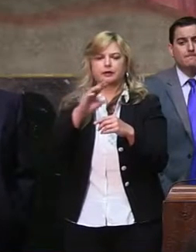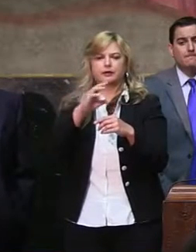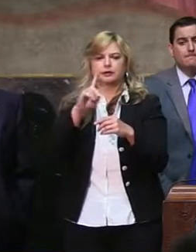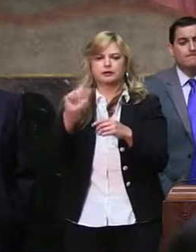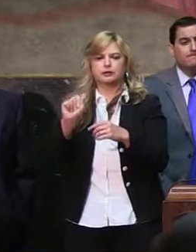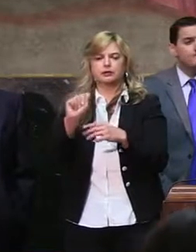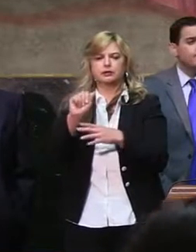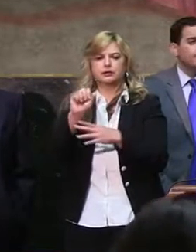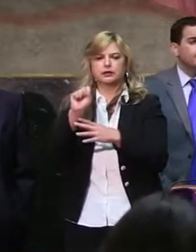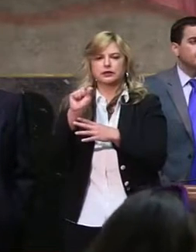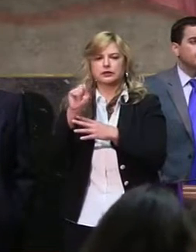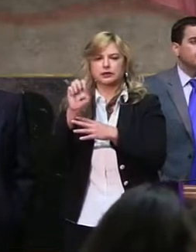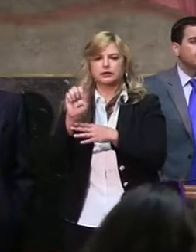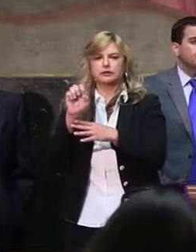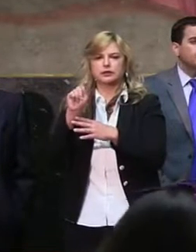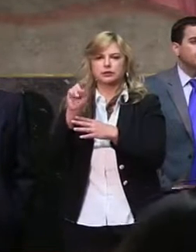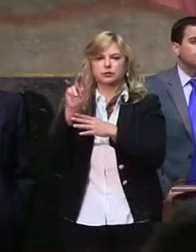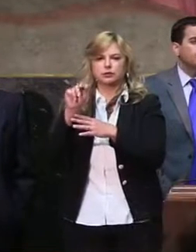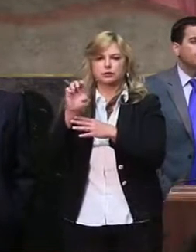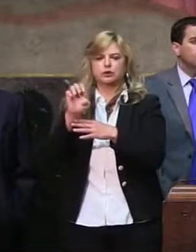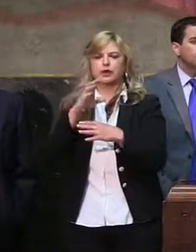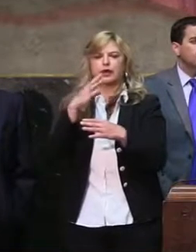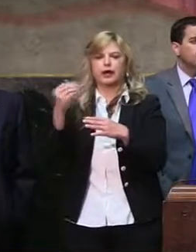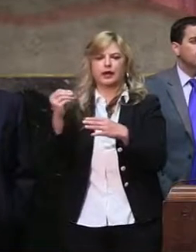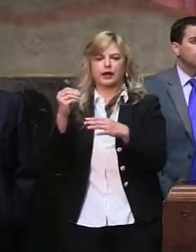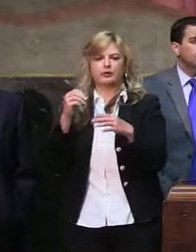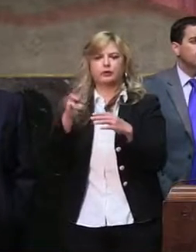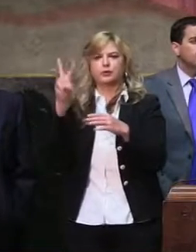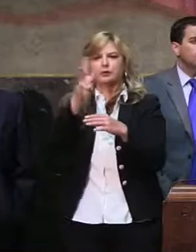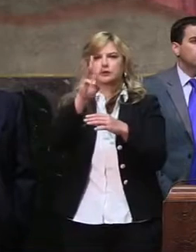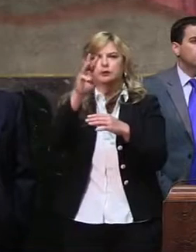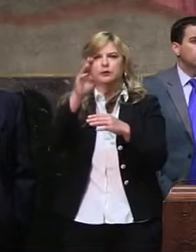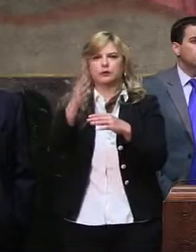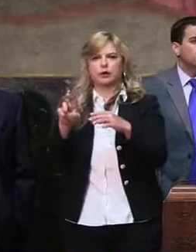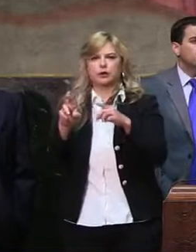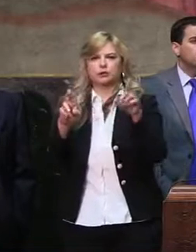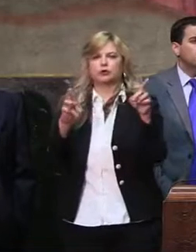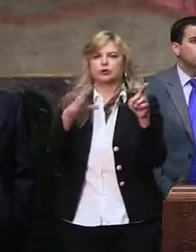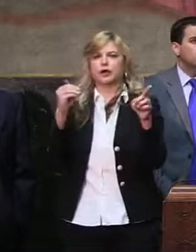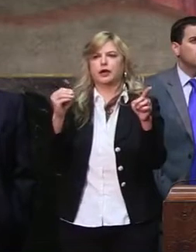shared my cast in West Baton Rouge and sheriff Craig Webber from bluefish bears